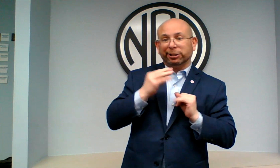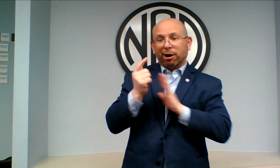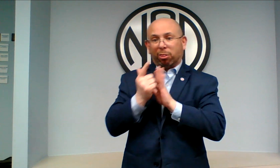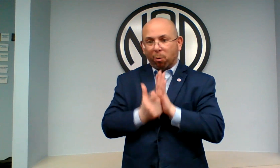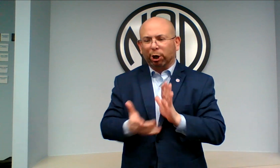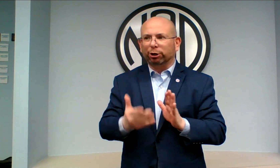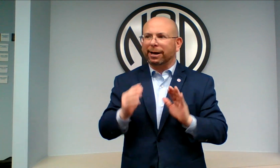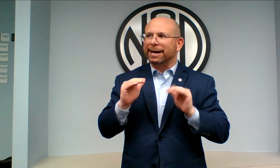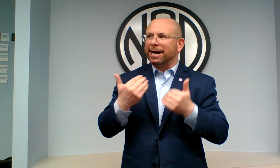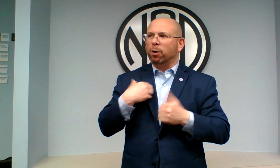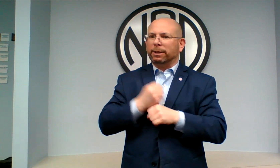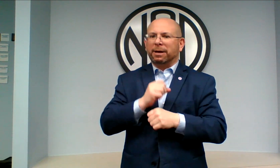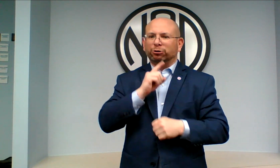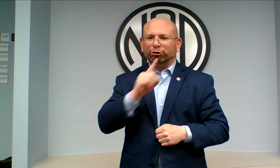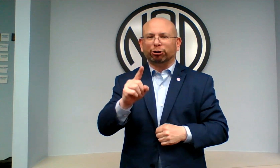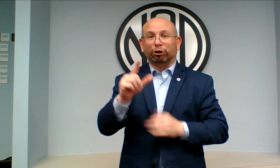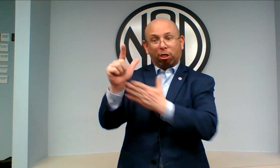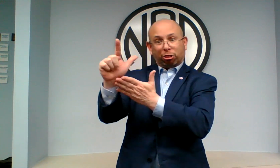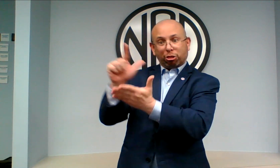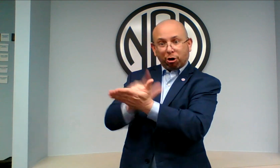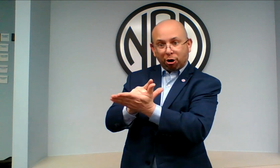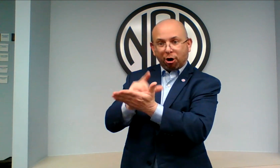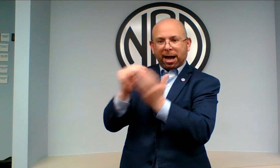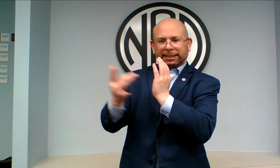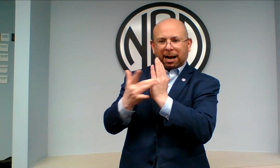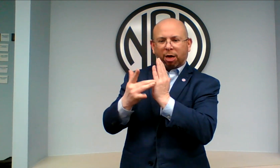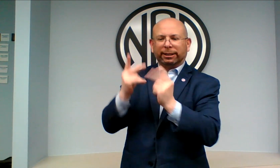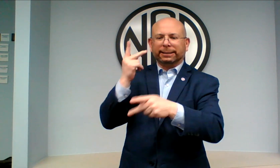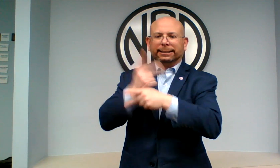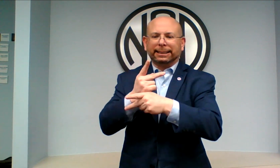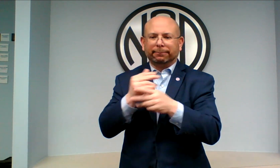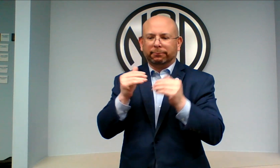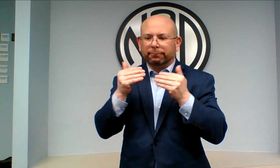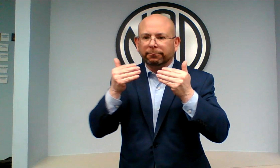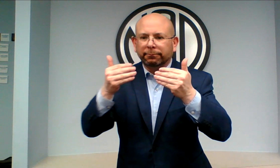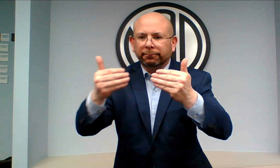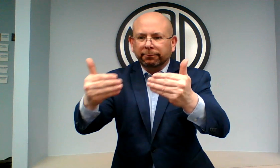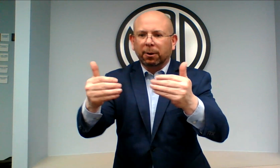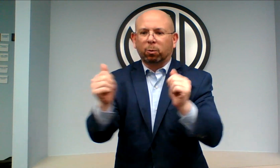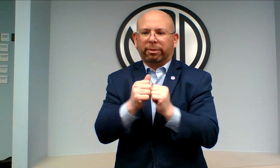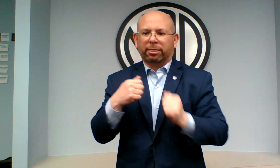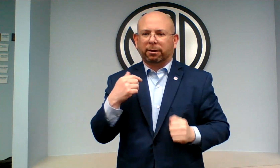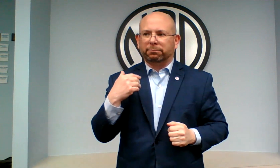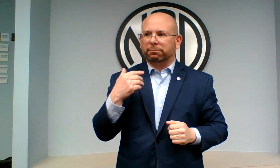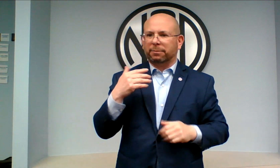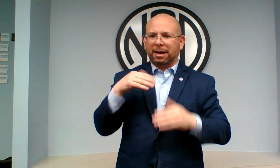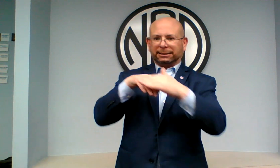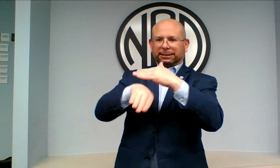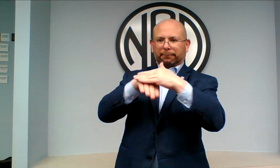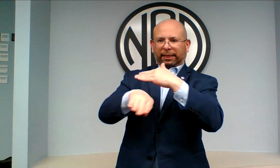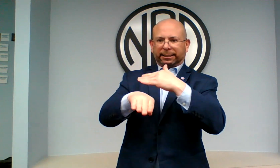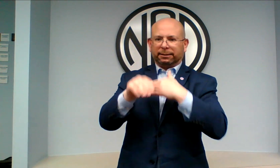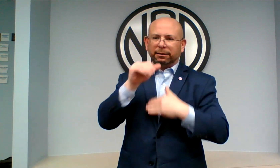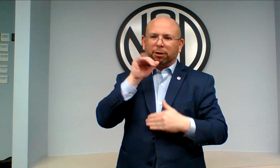I like to strategize on ways to keep us moving forward in terms of accessibility, not just what's good for a narrow niche,